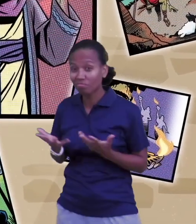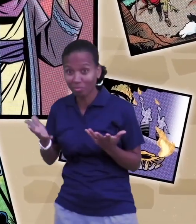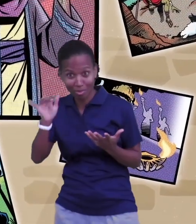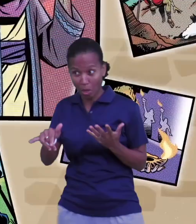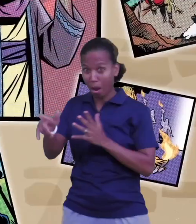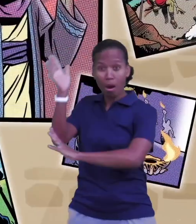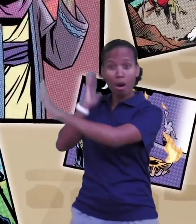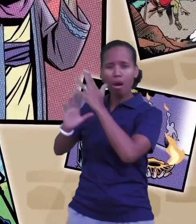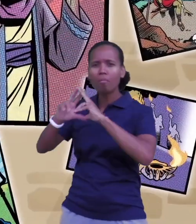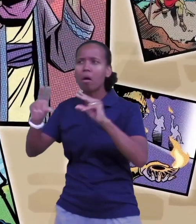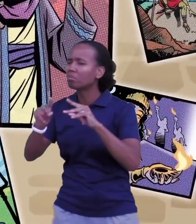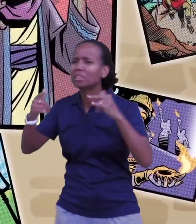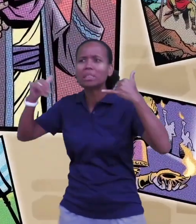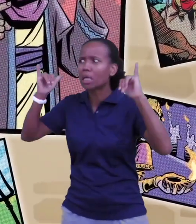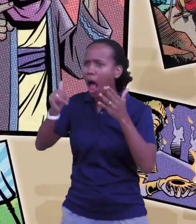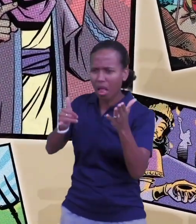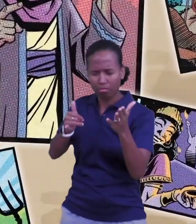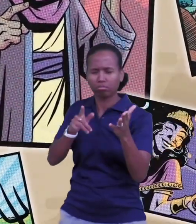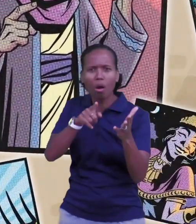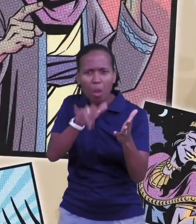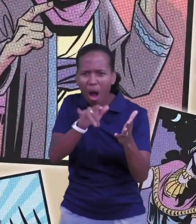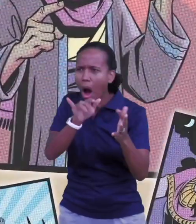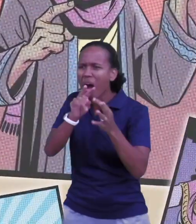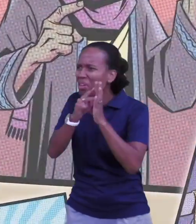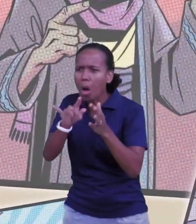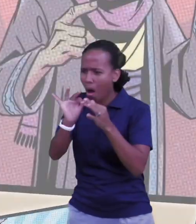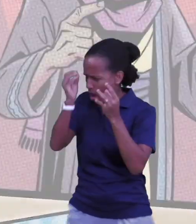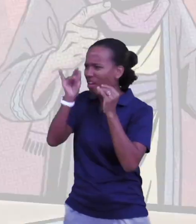Tim: Right. These ancient parables are still full of new surprises and challenges.